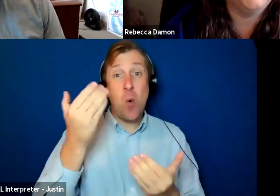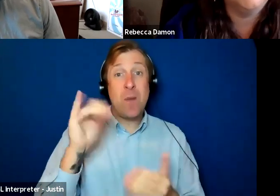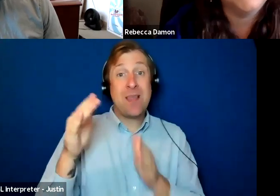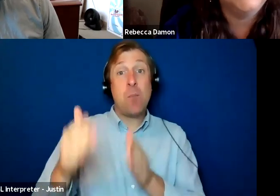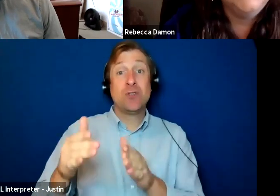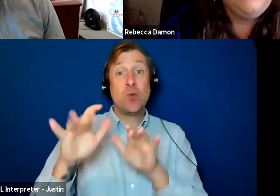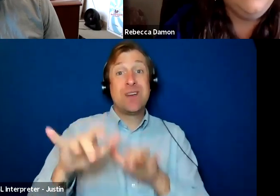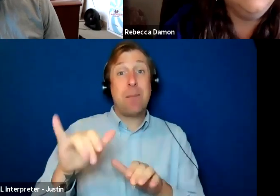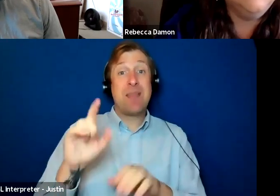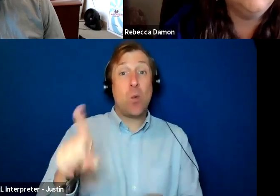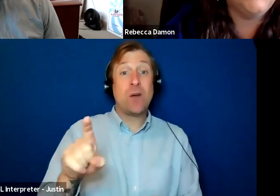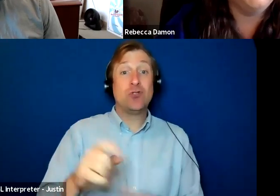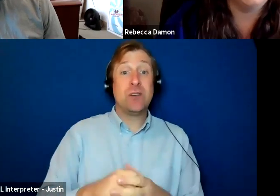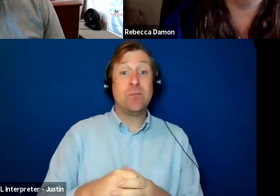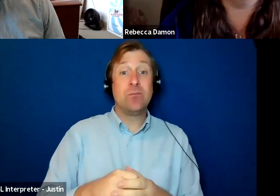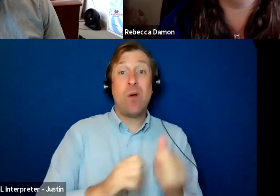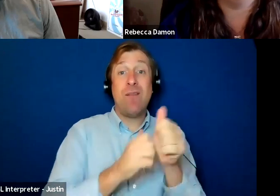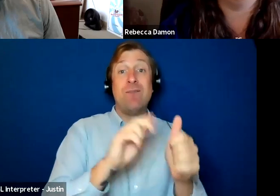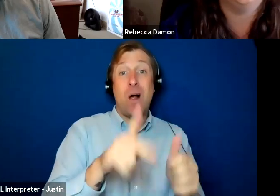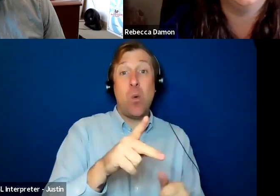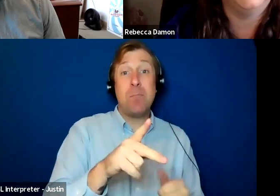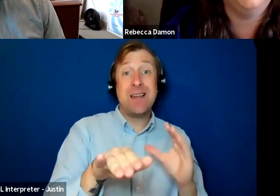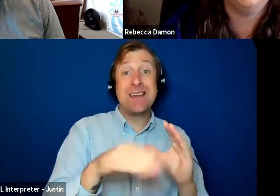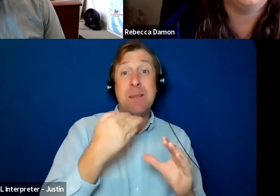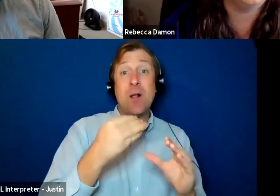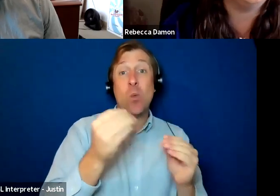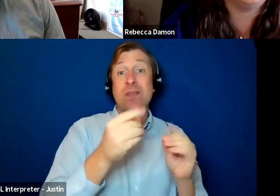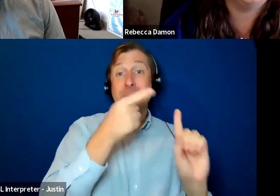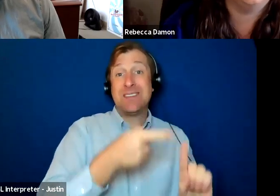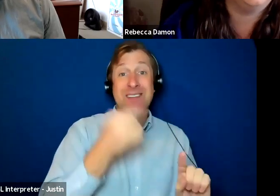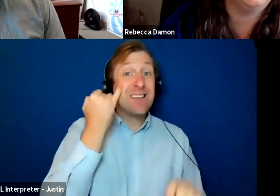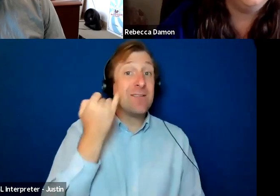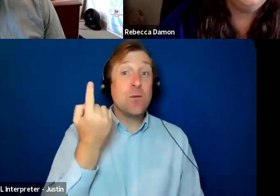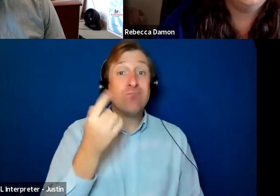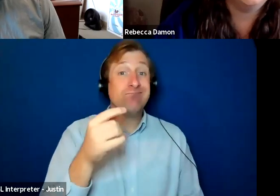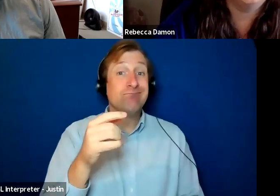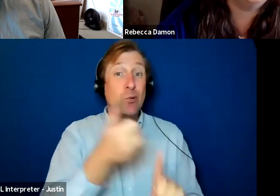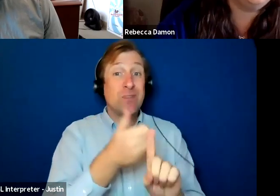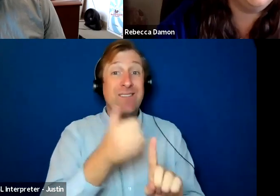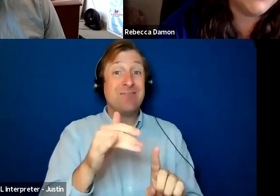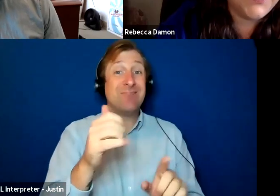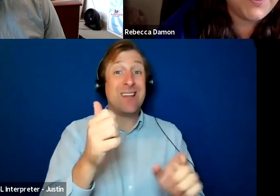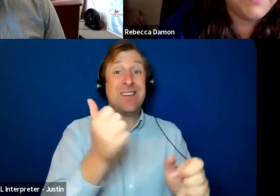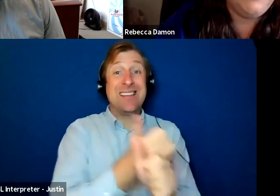will also follow up with us on more specifics. And if you find yourself in that situation, I mean, this is what the union is here for.